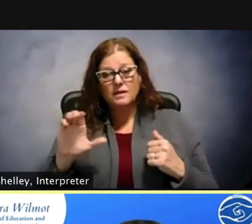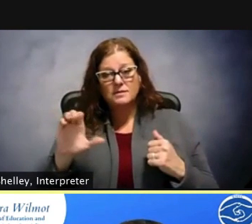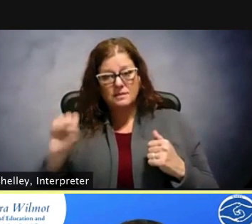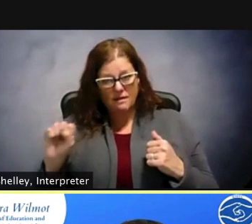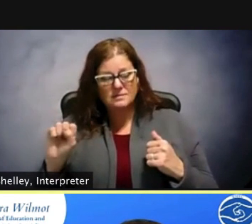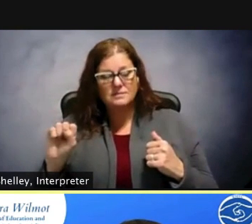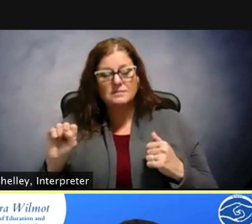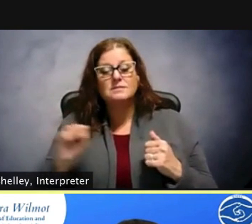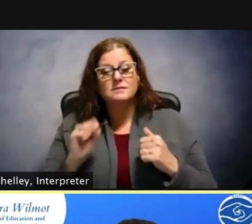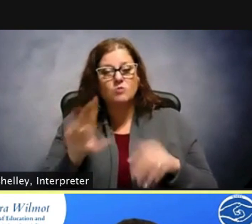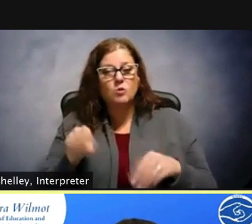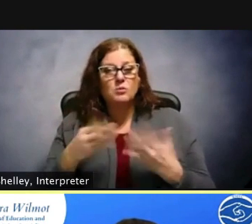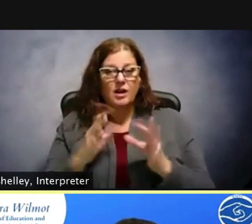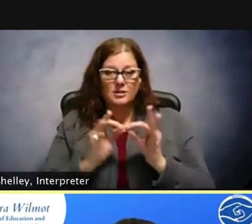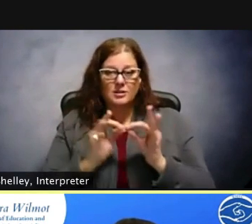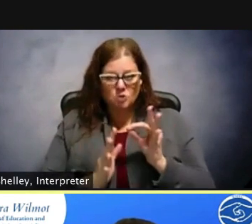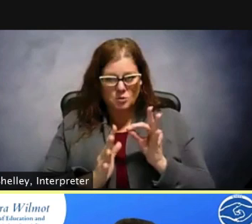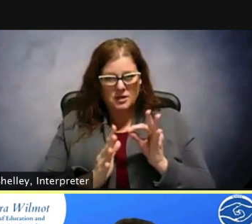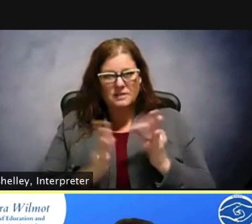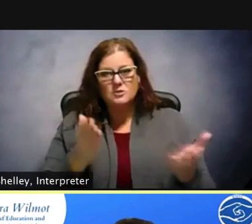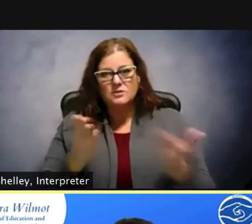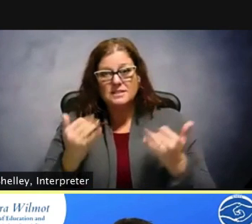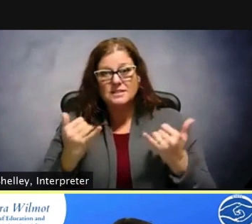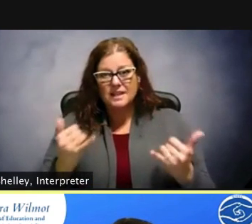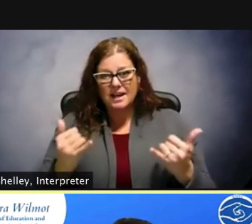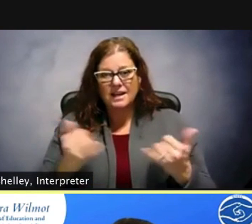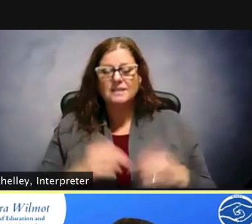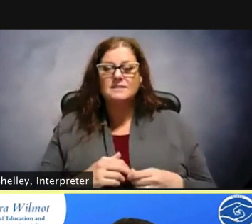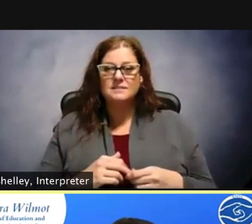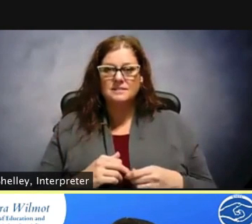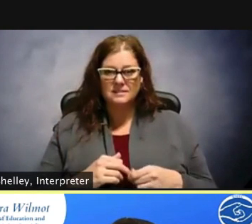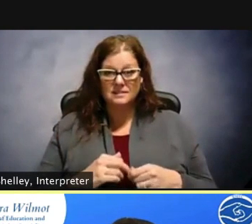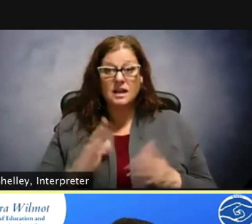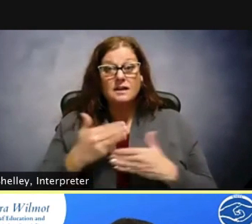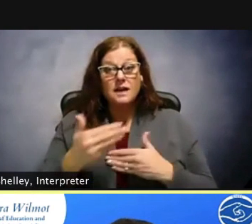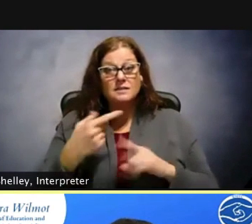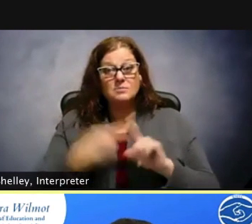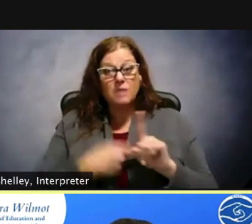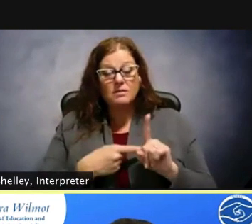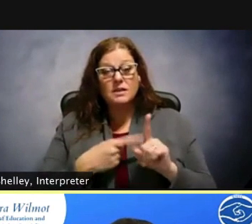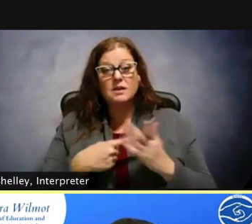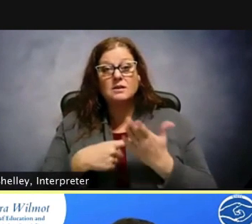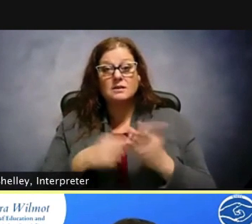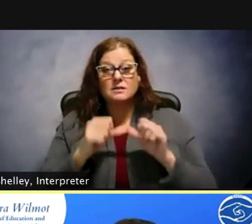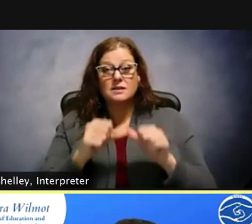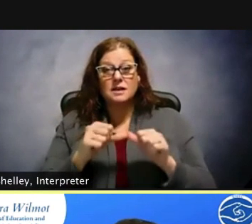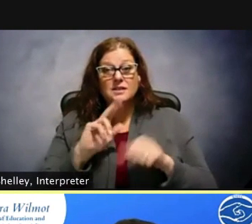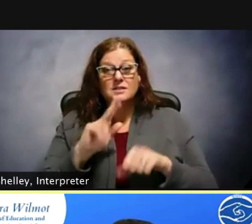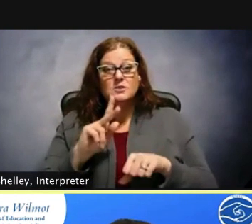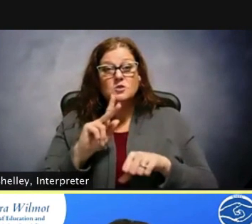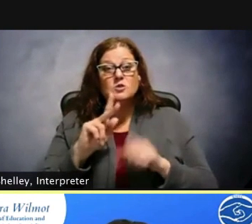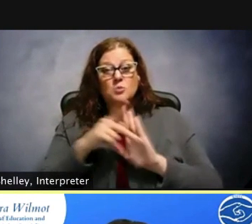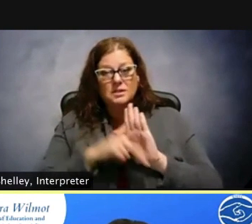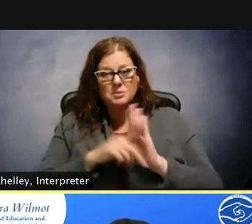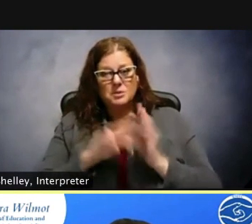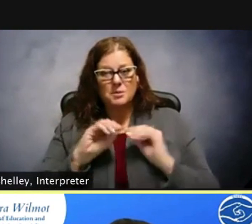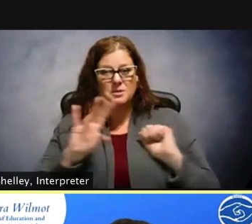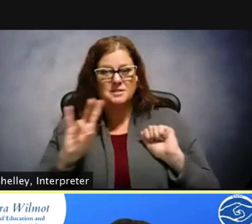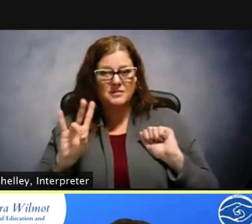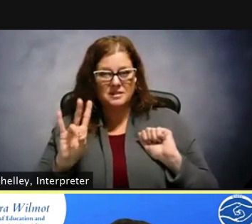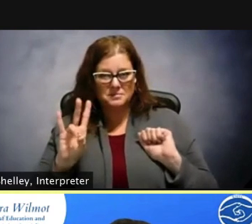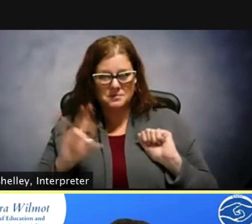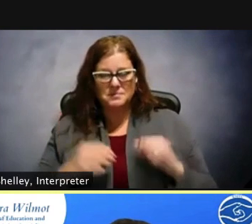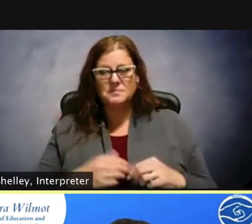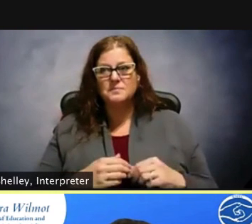for providing our interpreting. Next month we will be going on to Principle 7. And that will